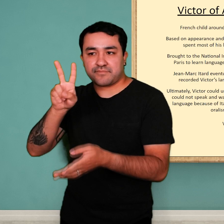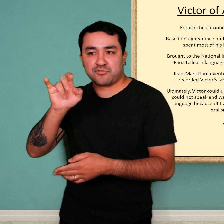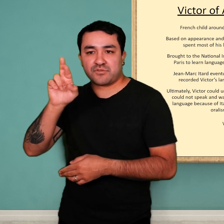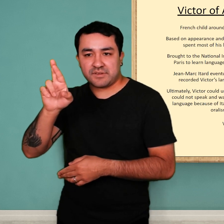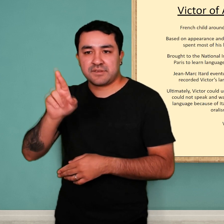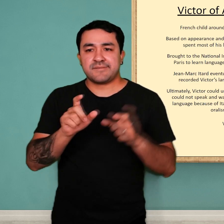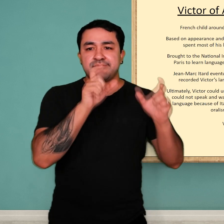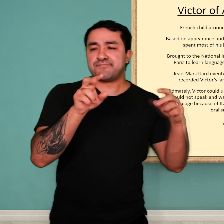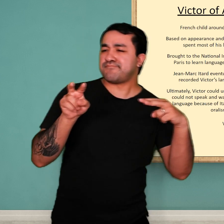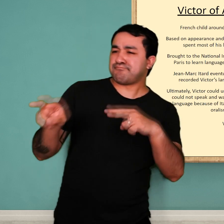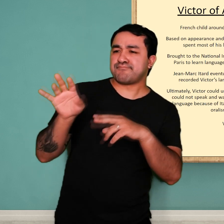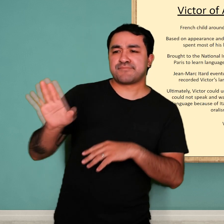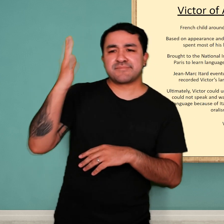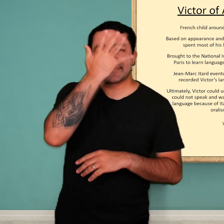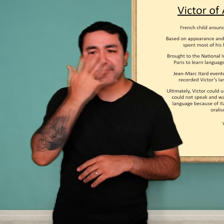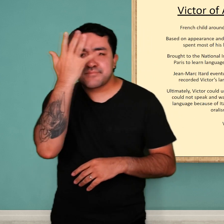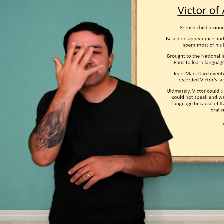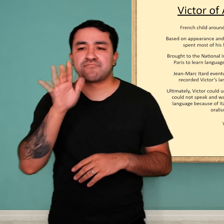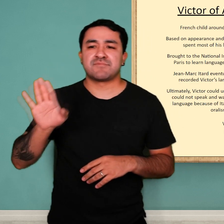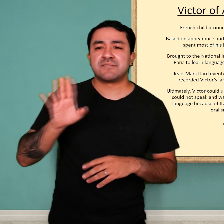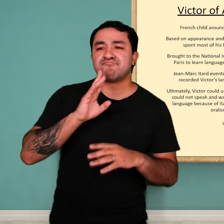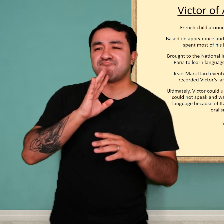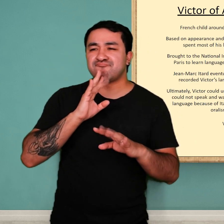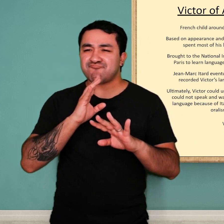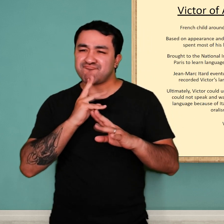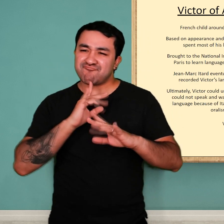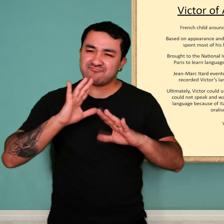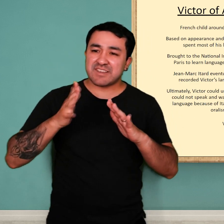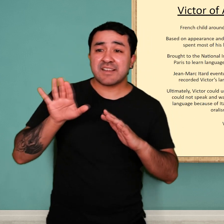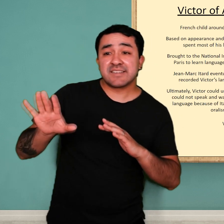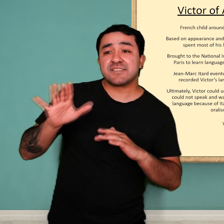We can see the results of late language exposure in well-known cases such as